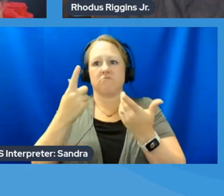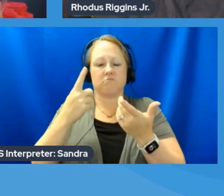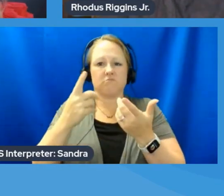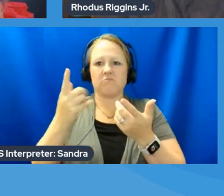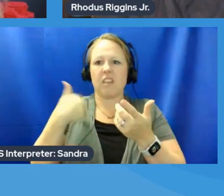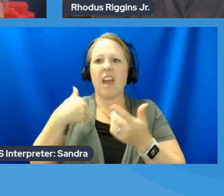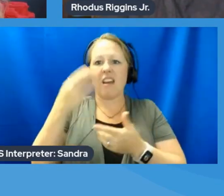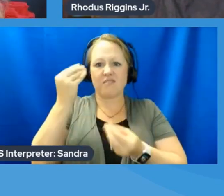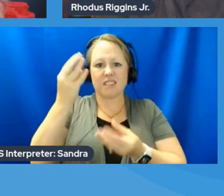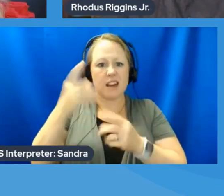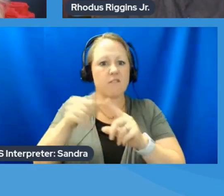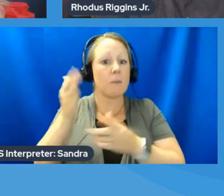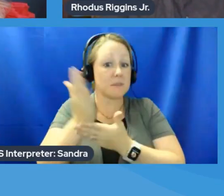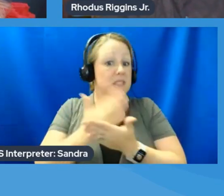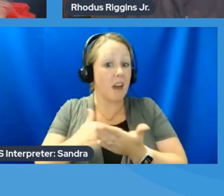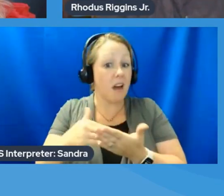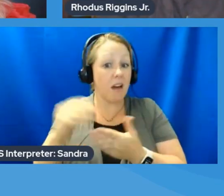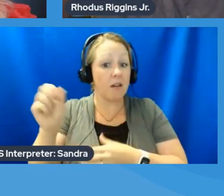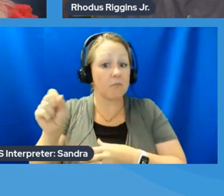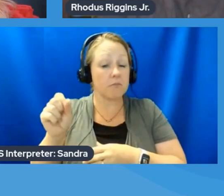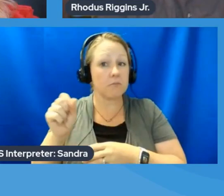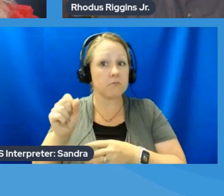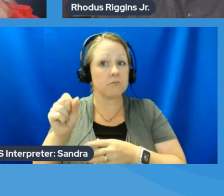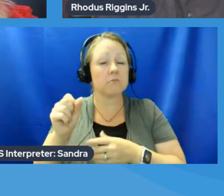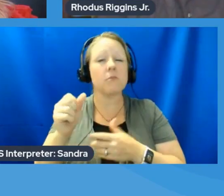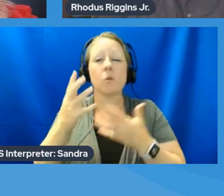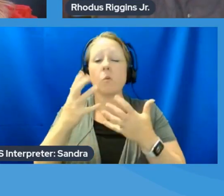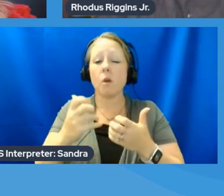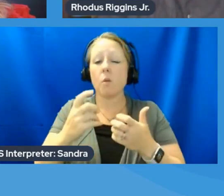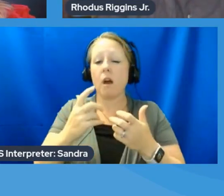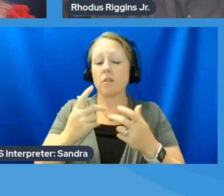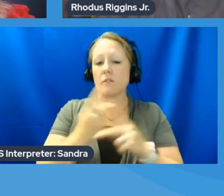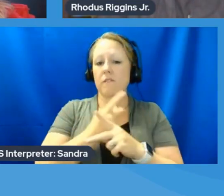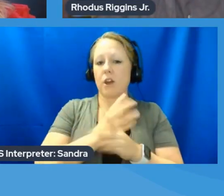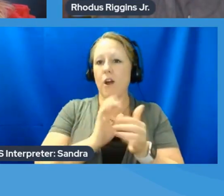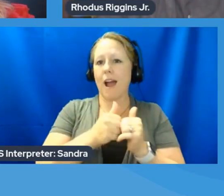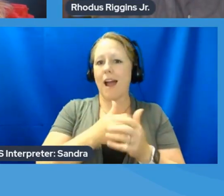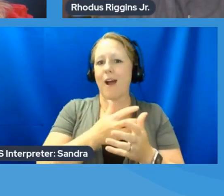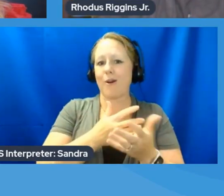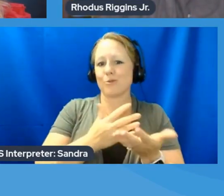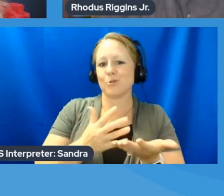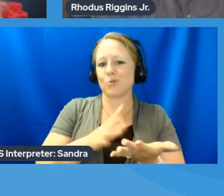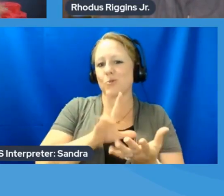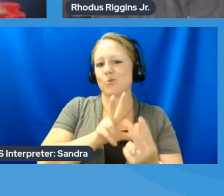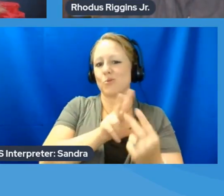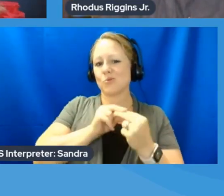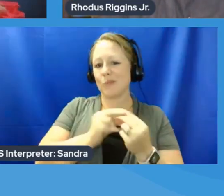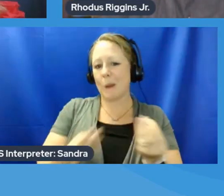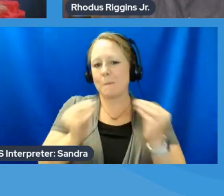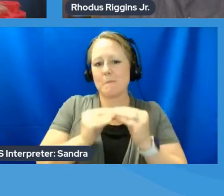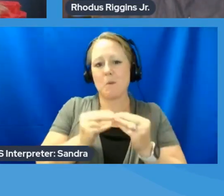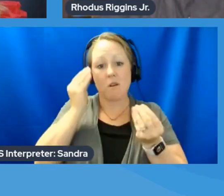and we want to come up with strategies to get more information and data from groups that are not currently represented.